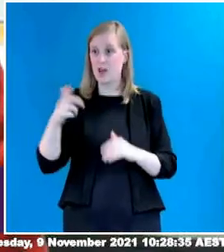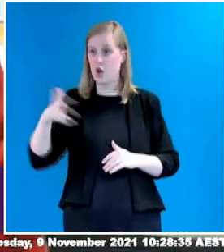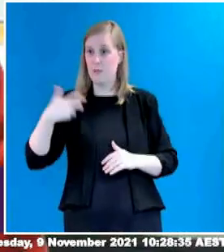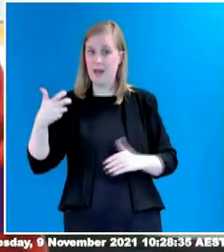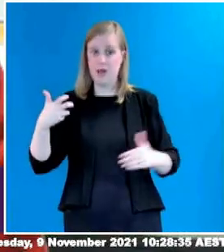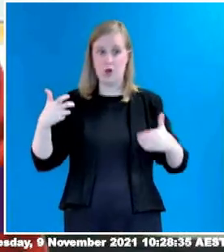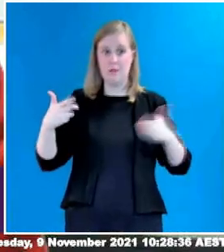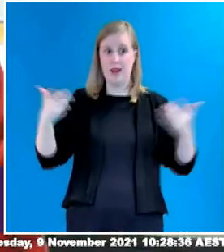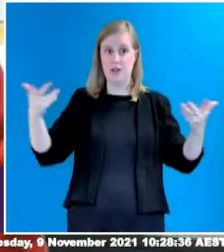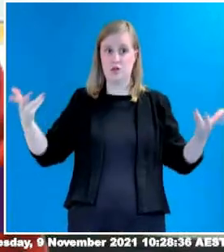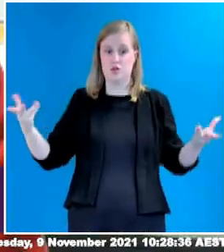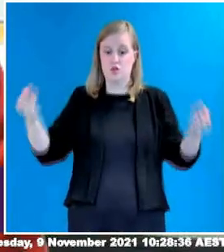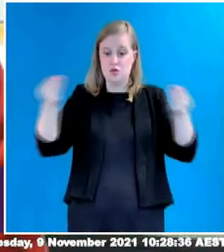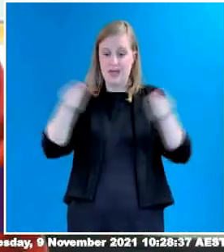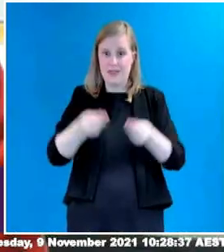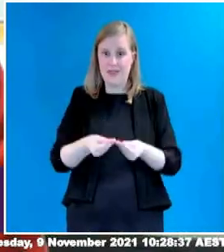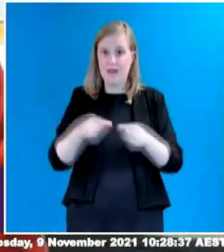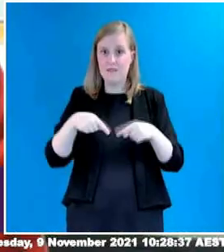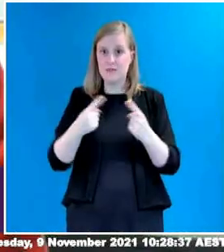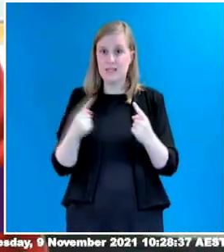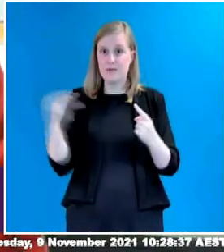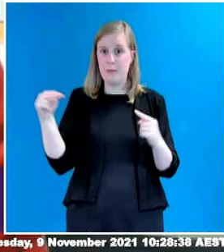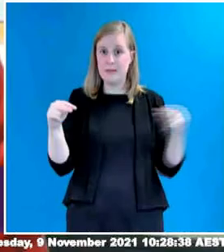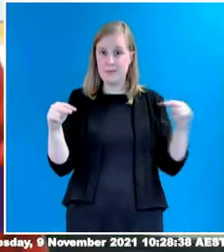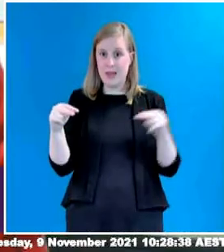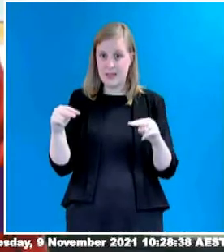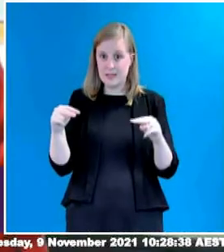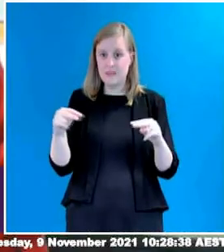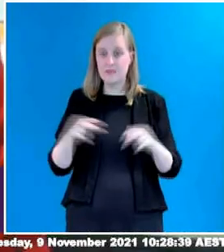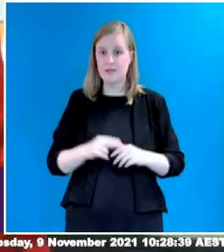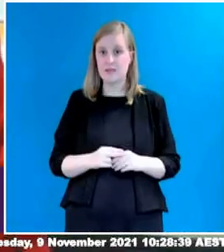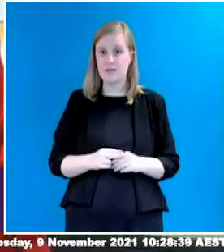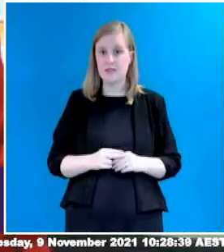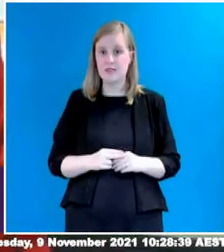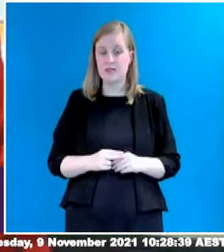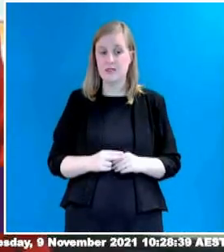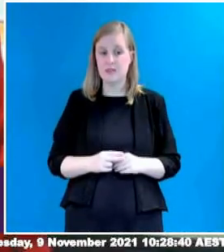In the ACT, that would work at a much deeper level, given the breadth of Ms